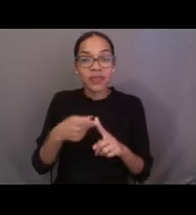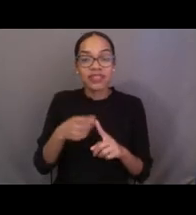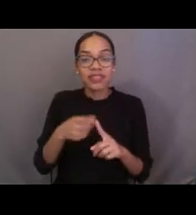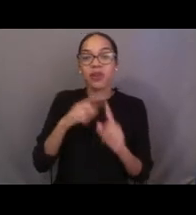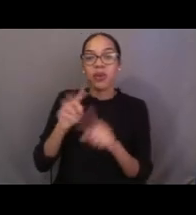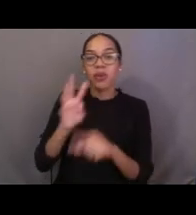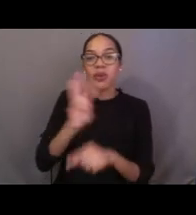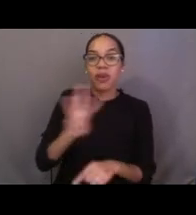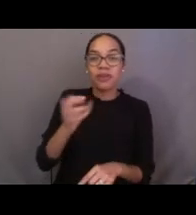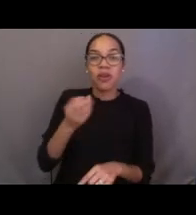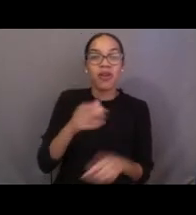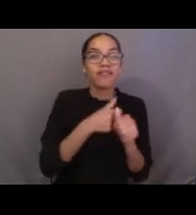Follow us on Facebook.